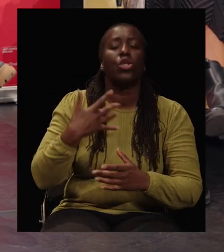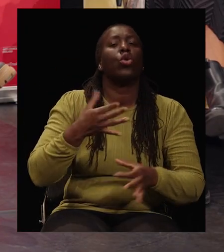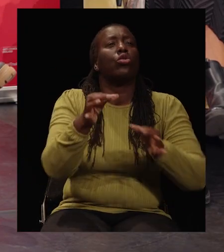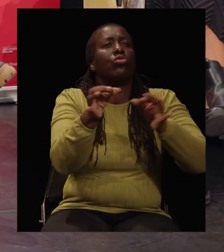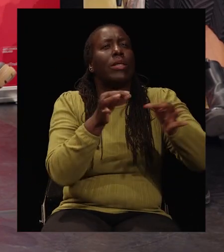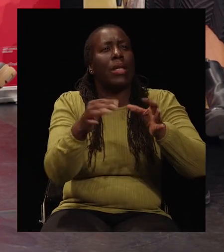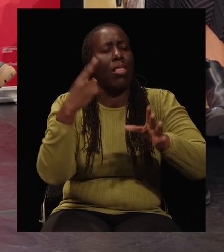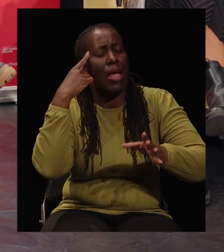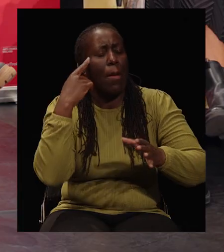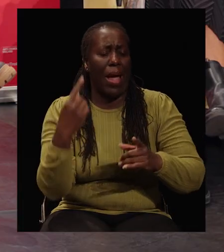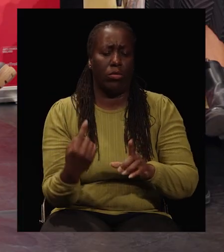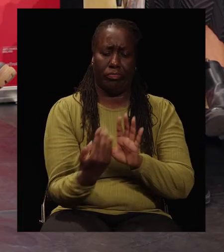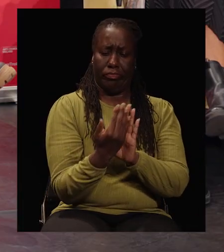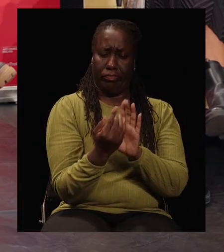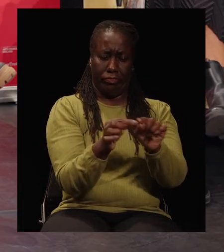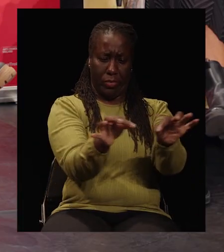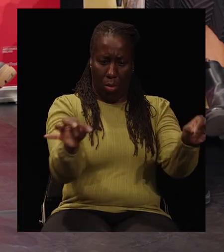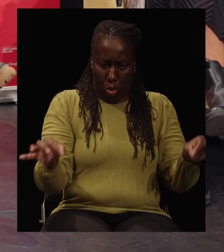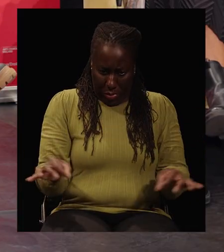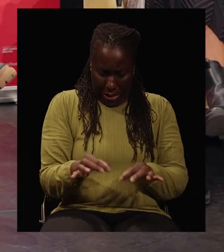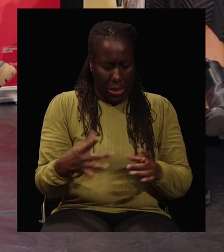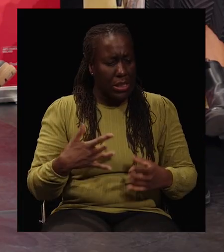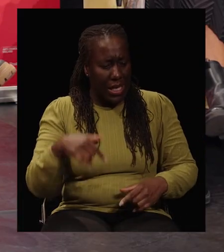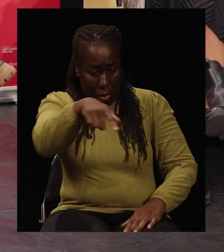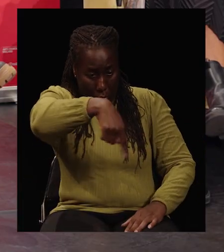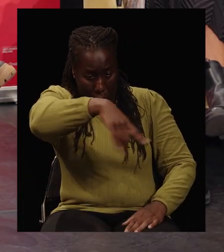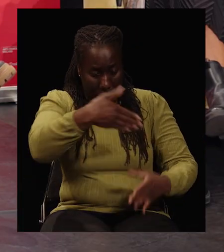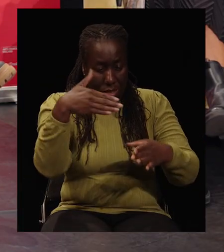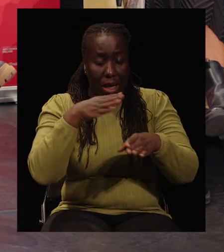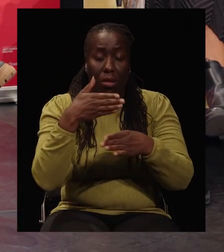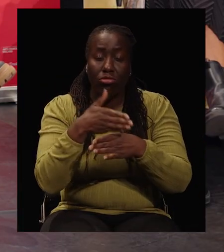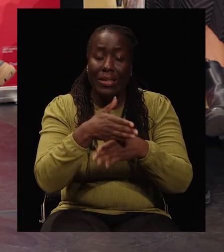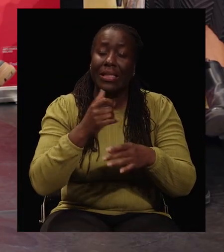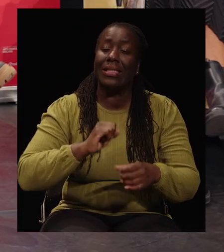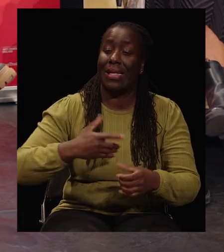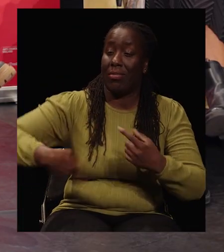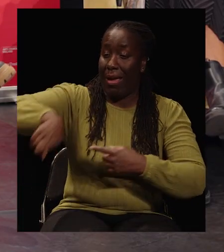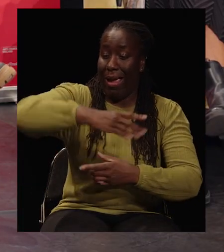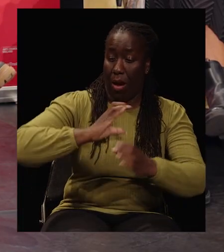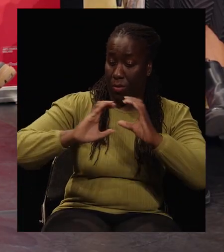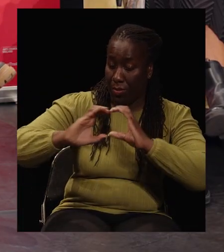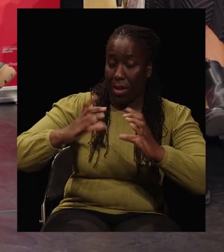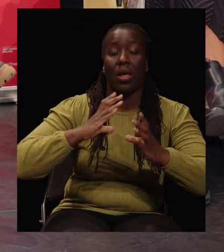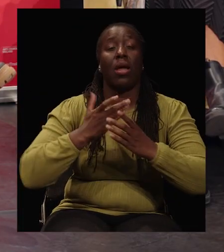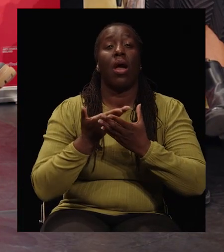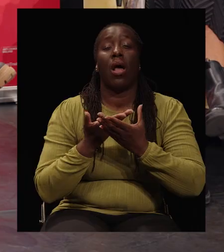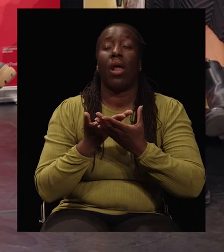the kind of proximity to the practise in our conversations and how that facilitates the unlocking of memory,